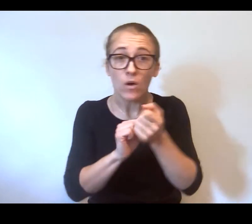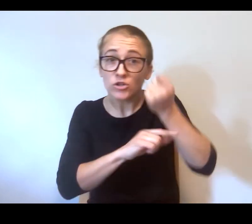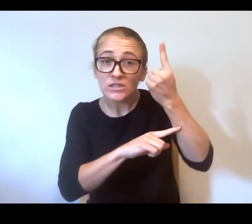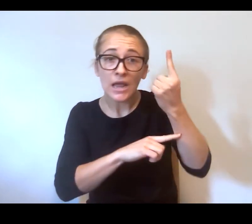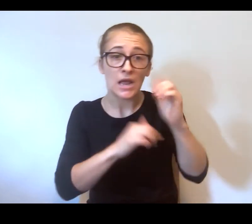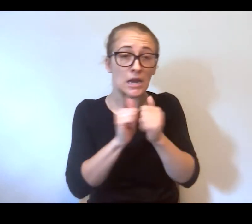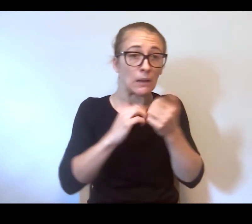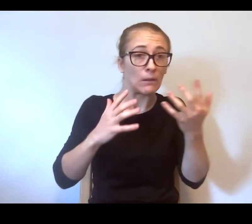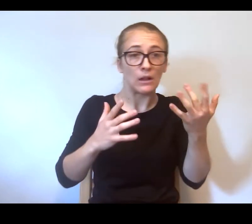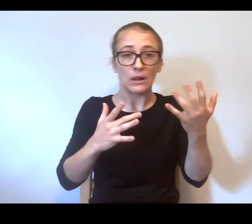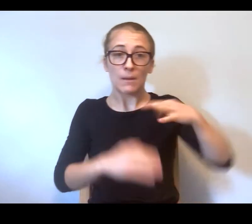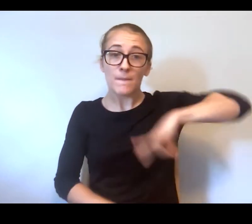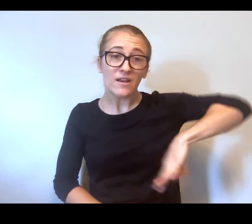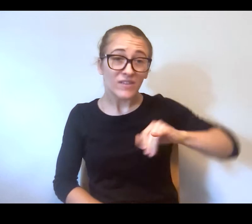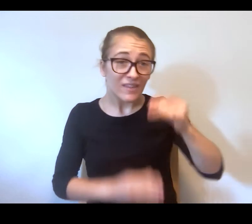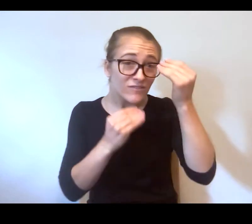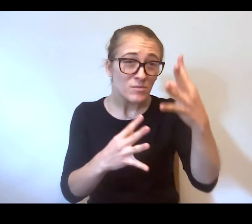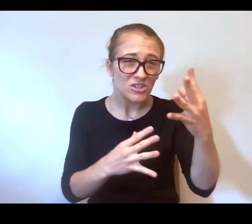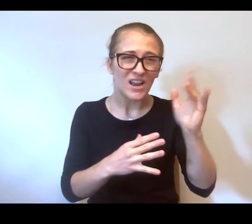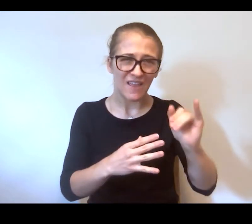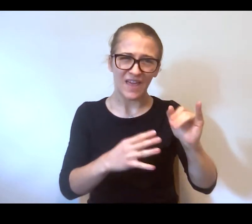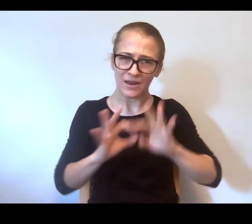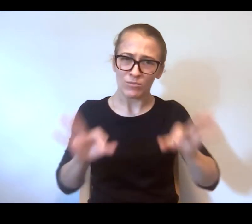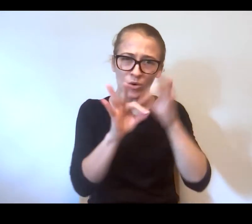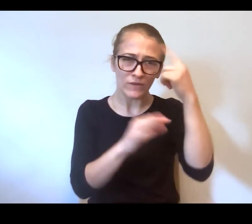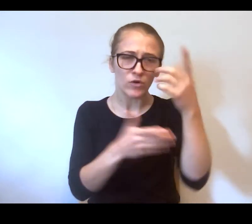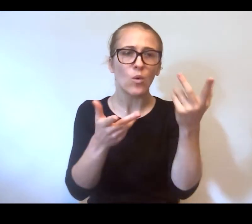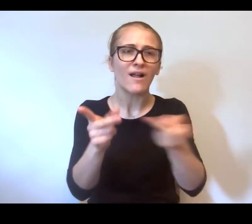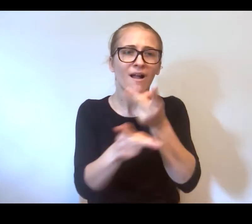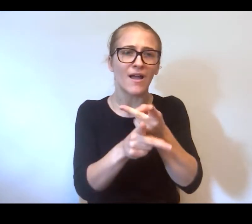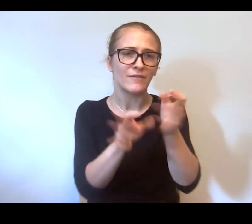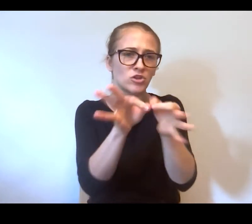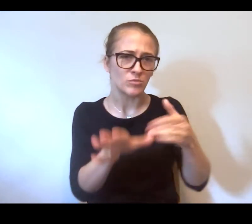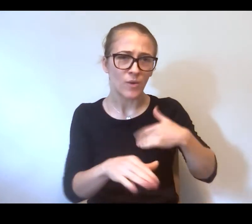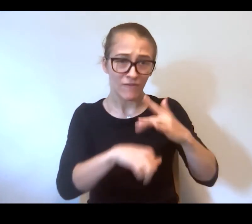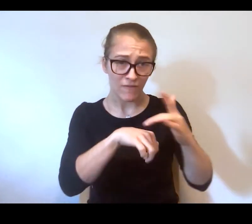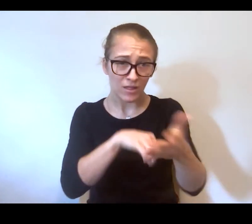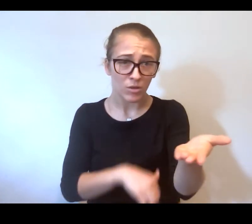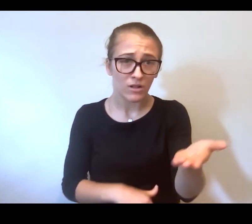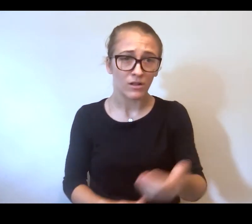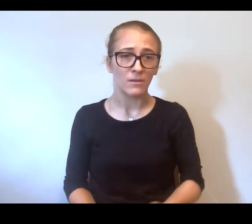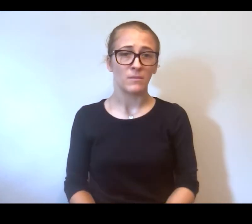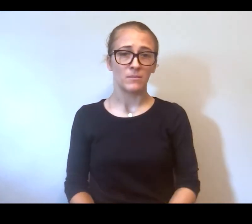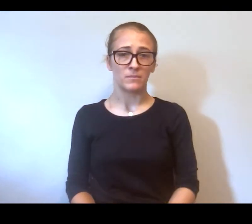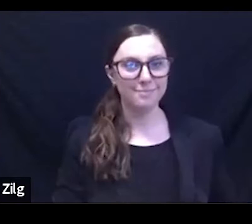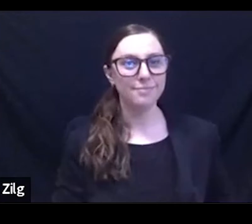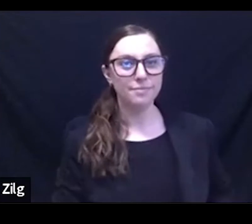information? And is that critical whether or not you have an interpreter available?